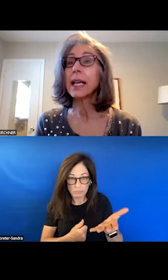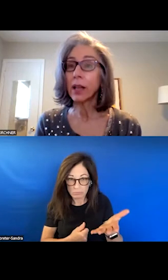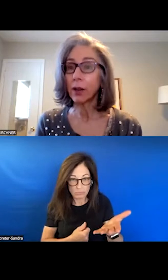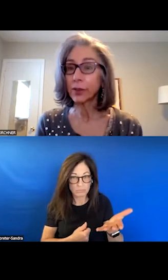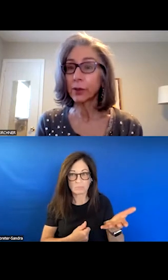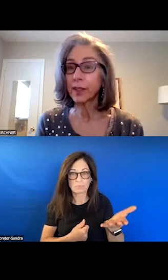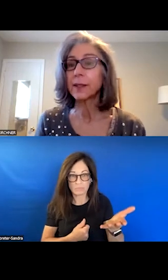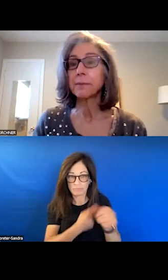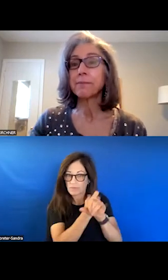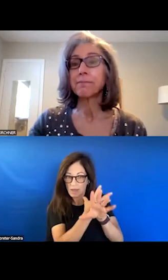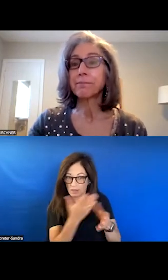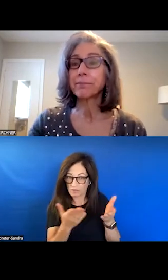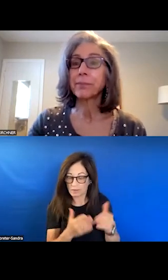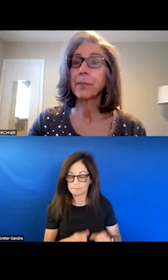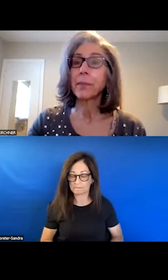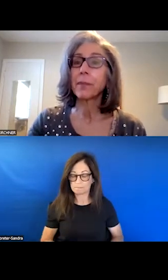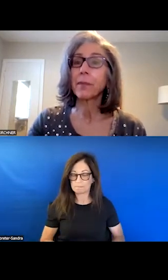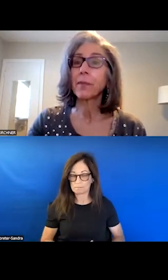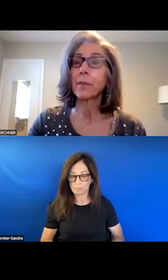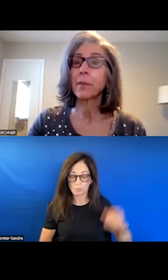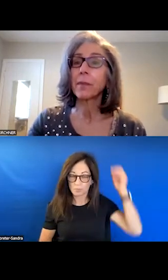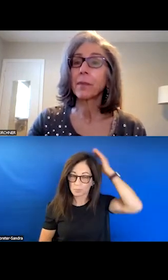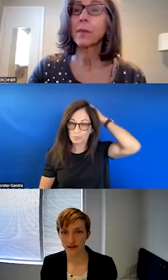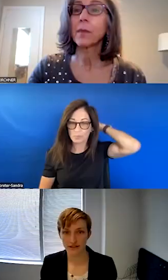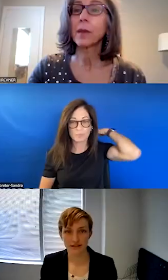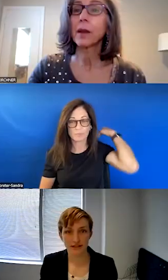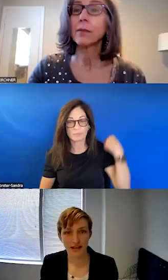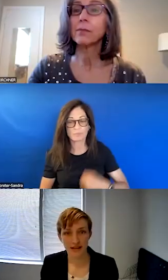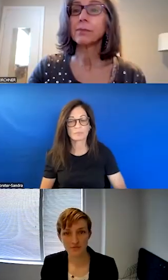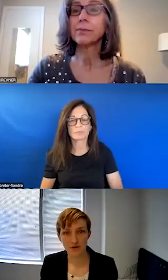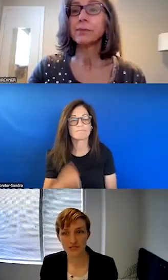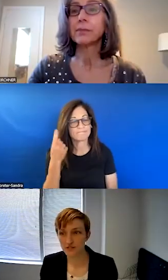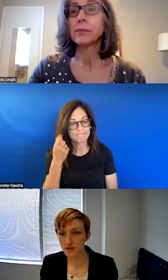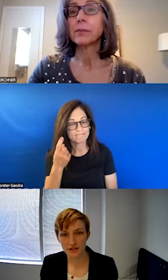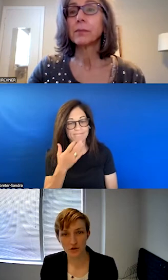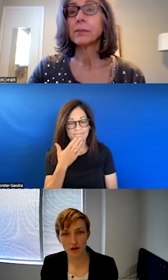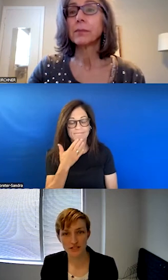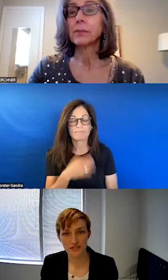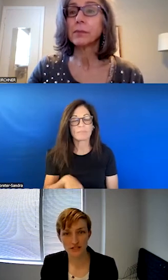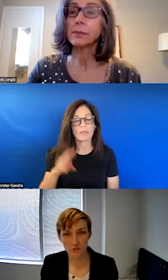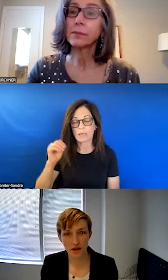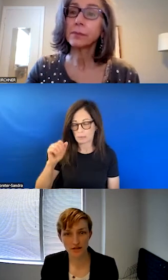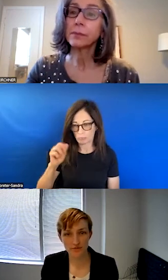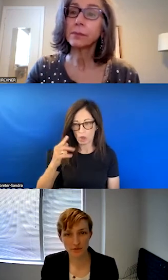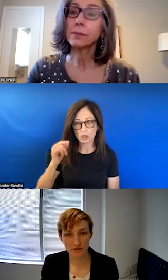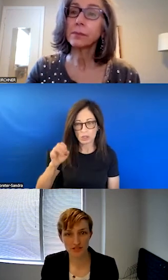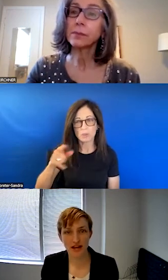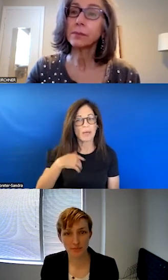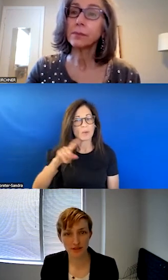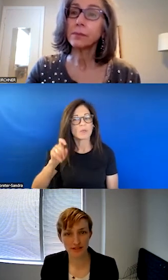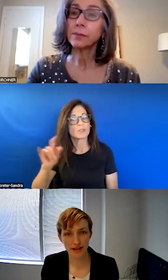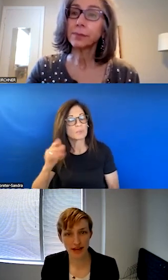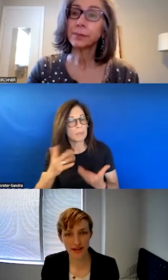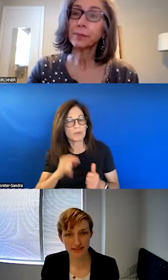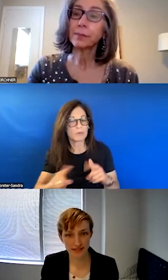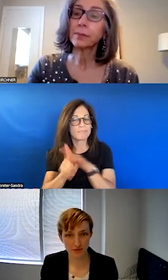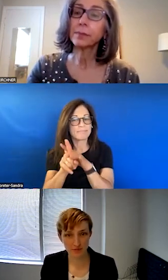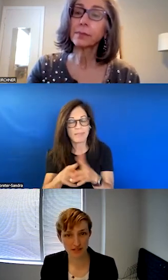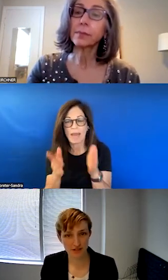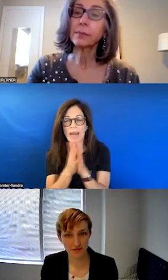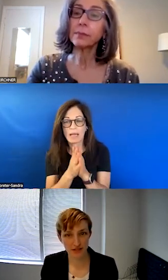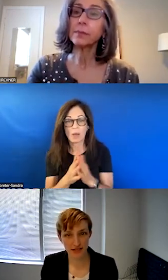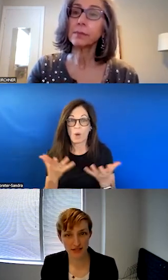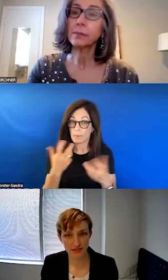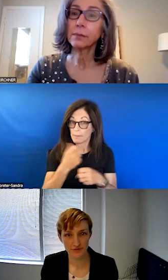TELEHEALTH SERVICES. YOU HAD A QUESTION AS WELL. I WANT TO MAKE SURE I AM GETTING THIS RIGHT.